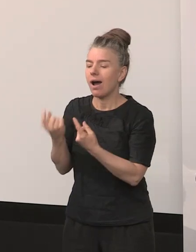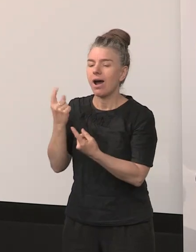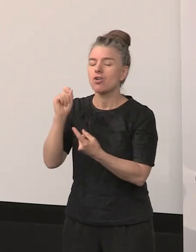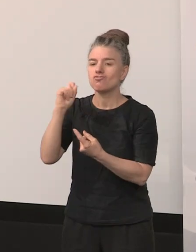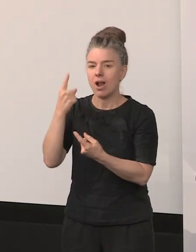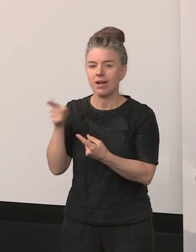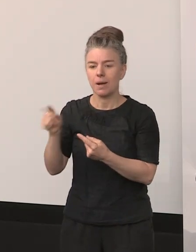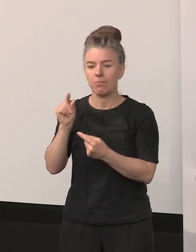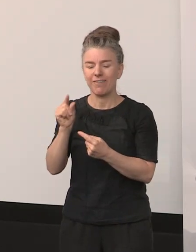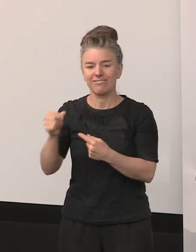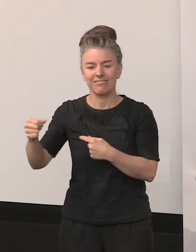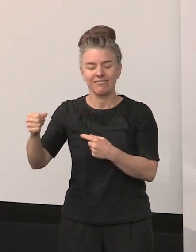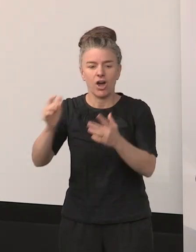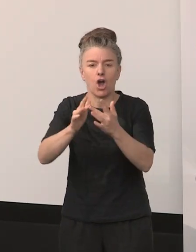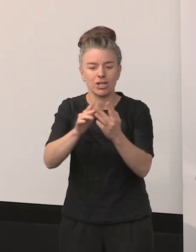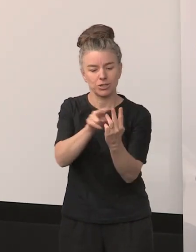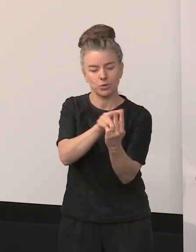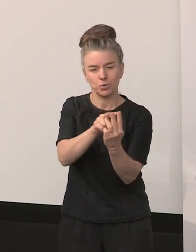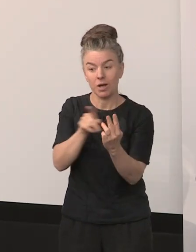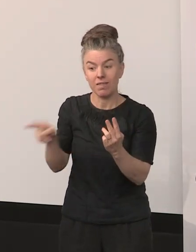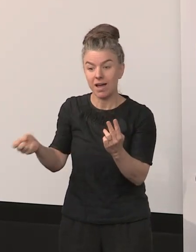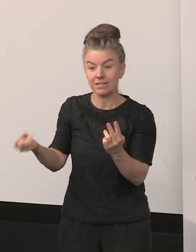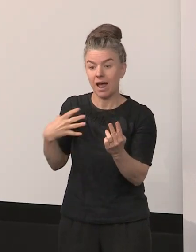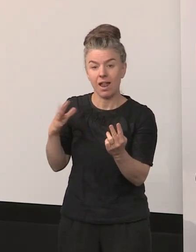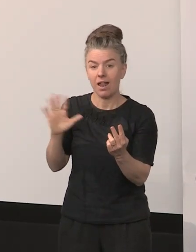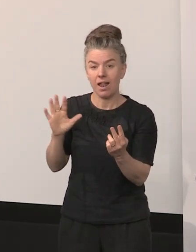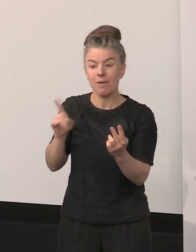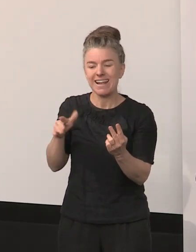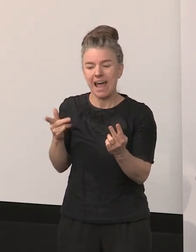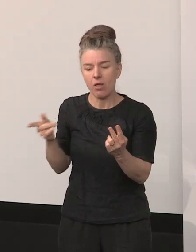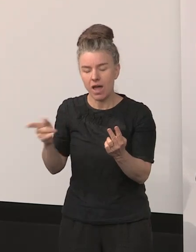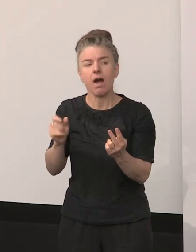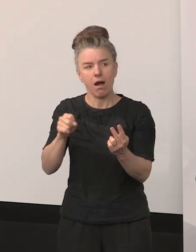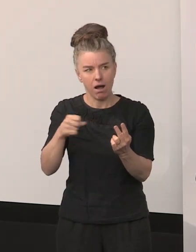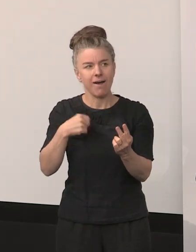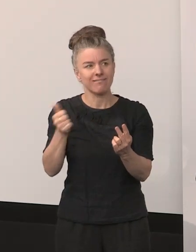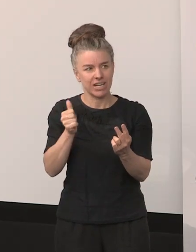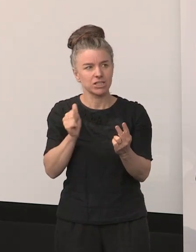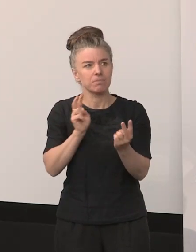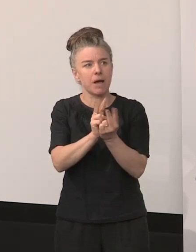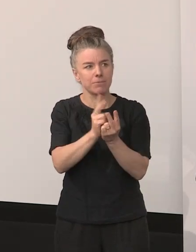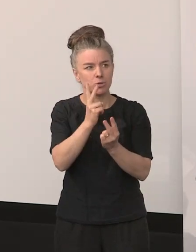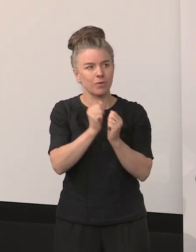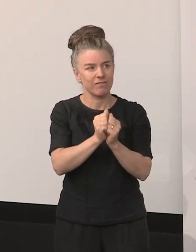interview. They wanted to try